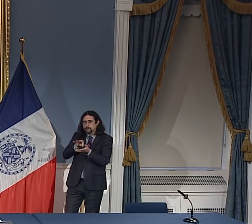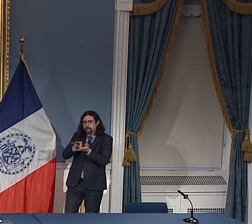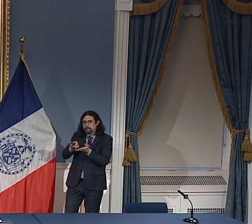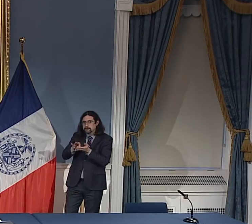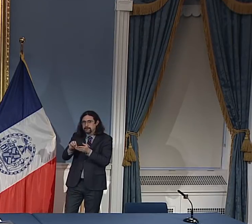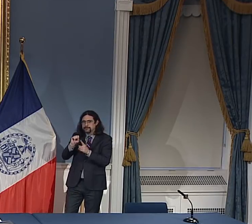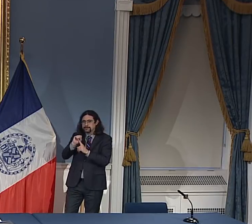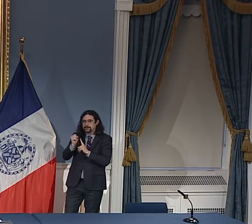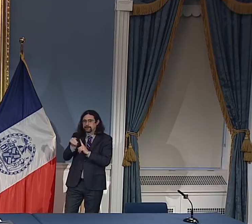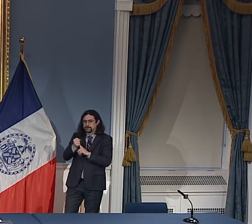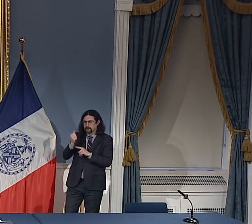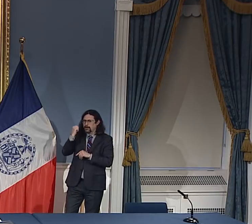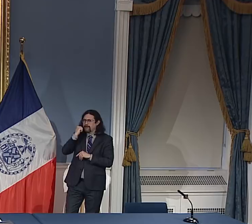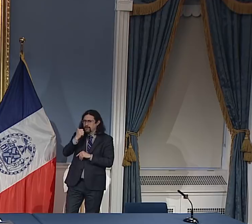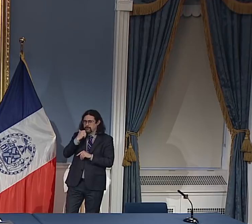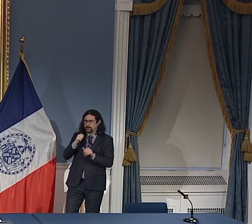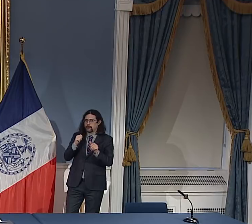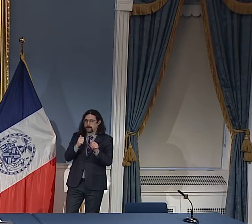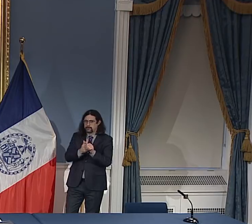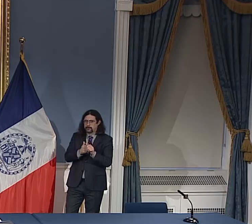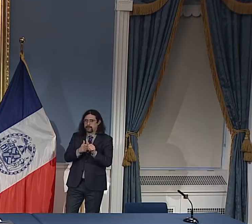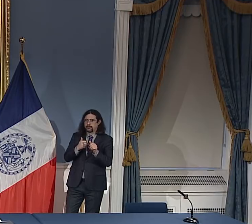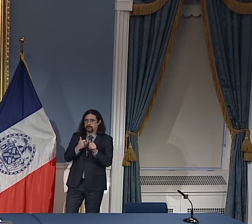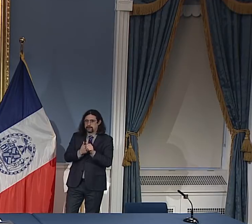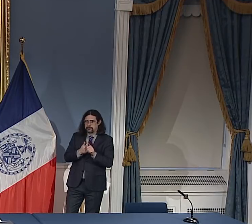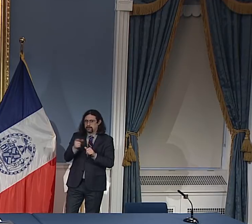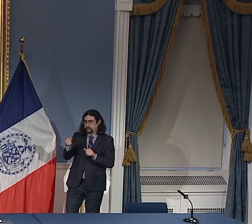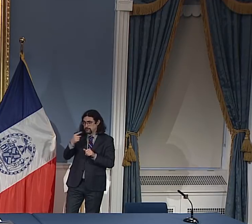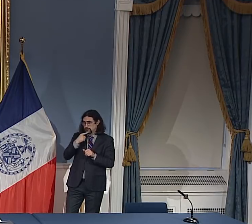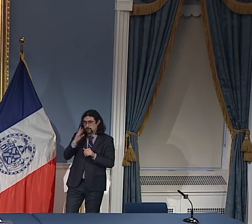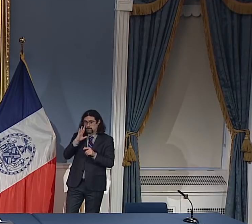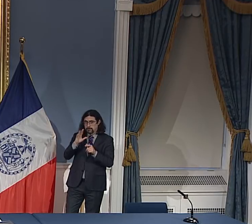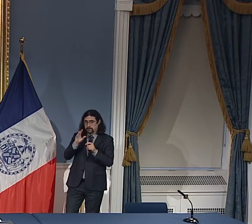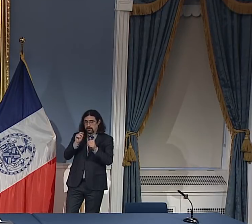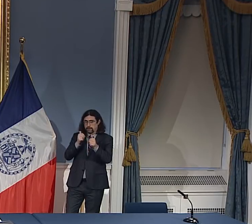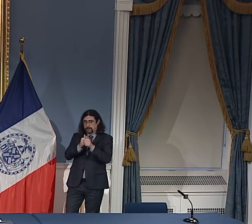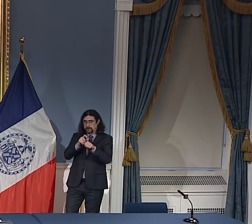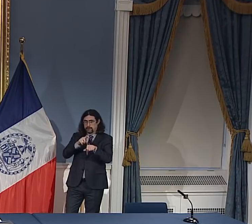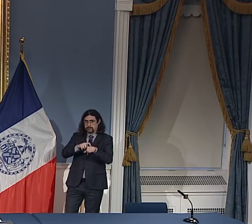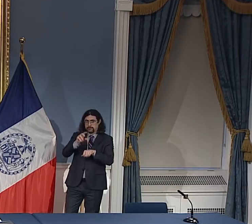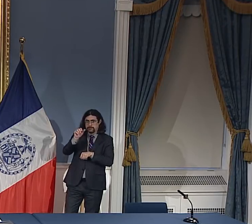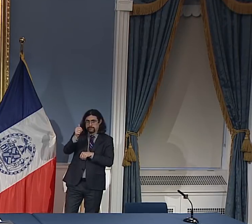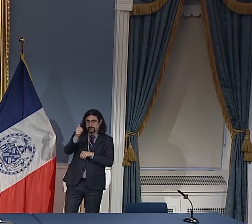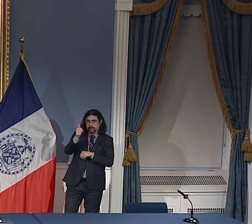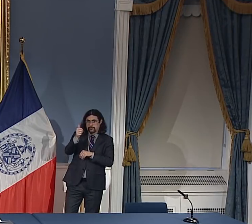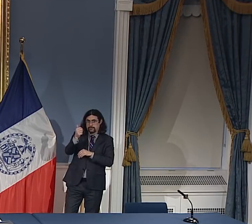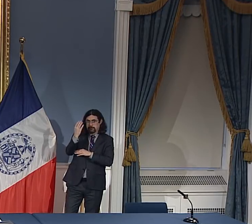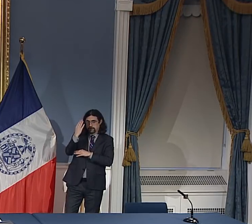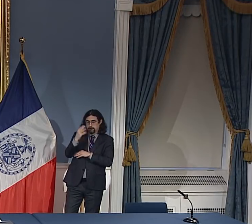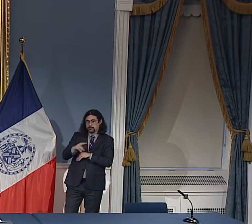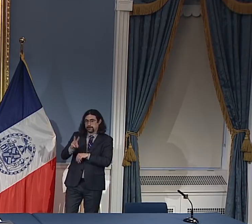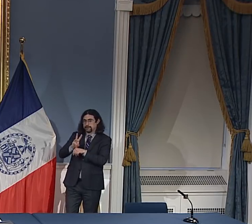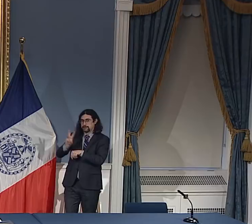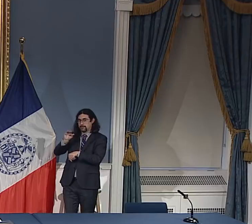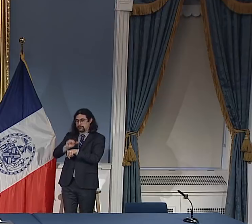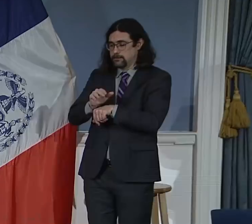UPDATED EVERY DAY 00 AND P.M. DO YOU HEAV OTHSE UPDATED NUMBERS? BECAUSE THEAT DA WE'RE WORKING